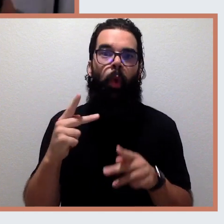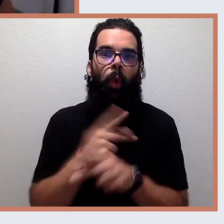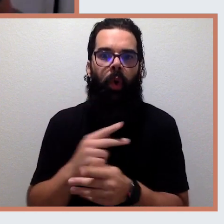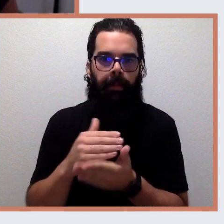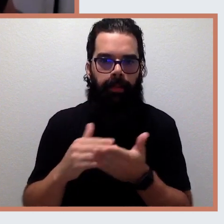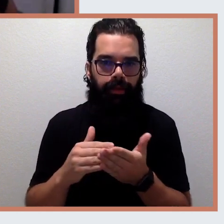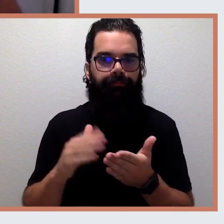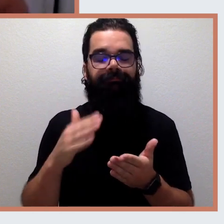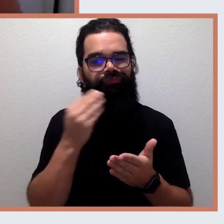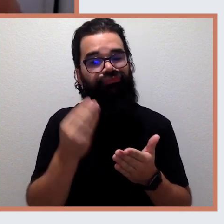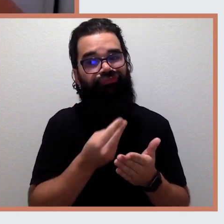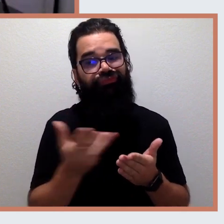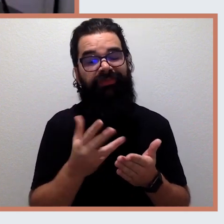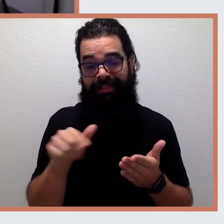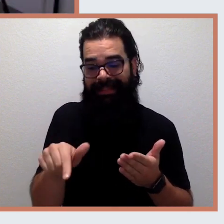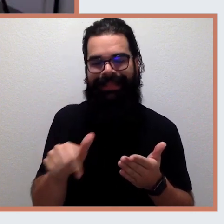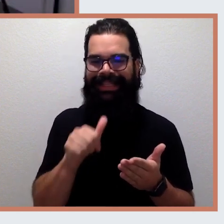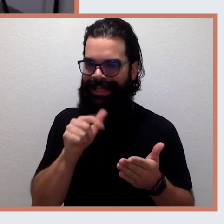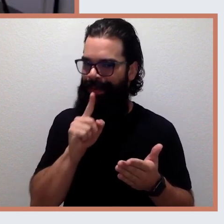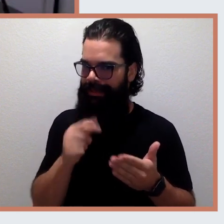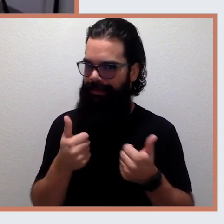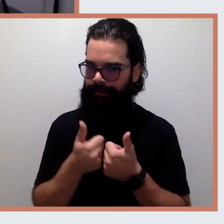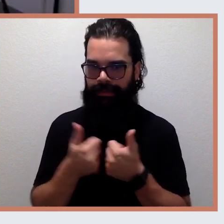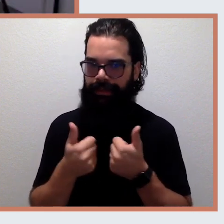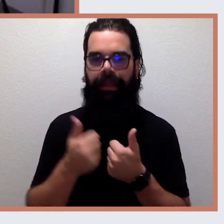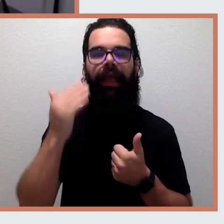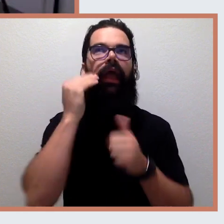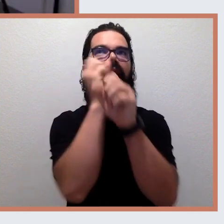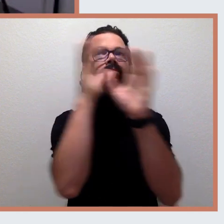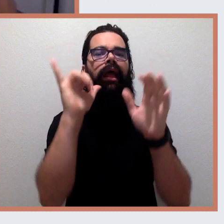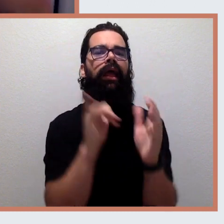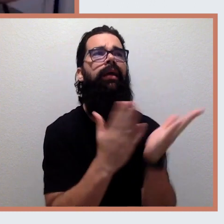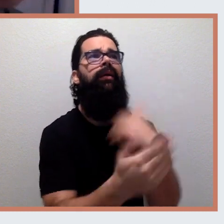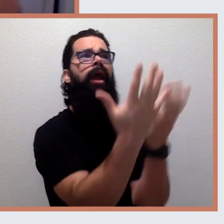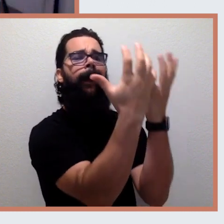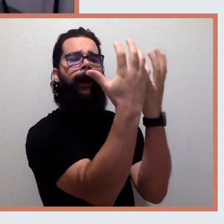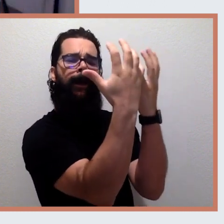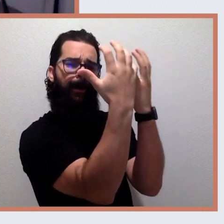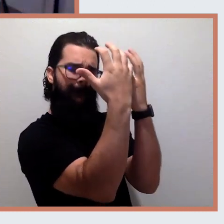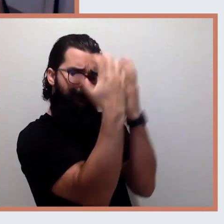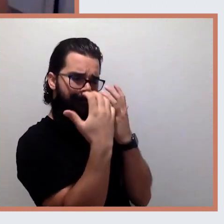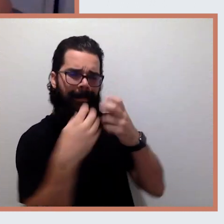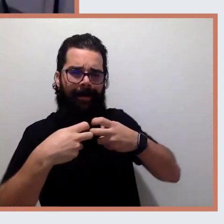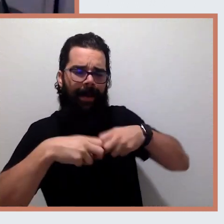The worst part about this, ladies, was it wasn't even in a game. You know, catch the winning touchdown and woo.